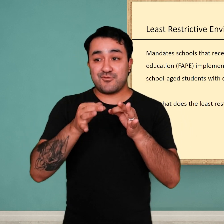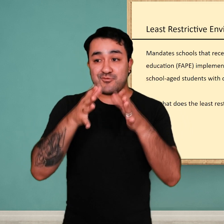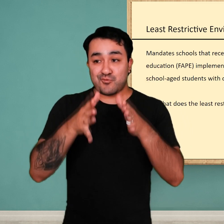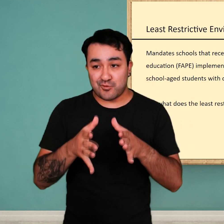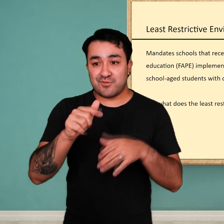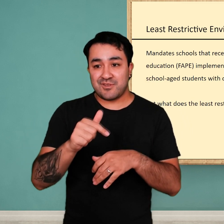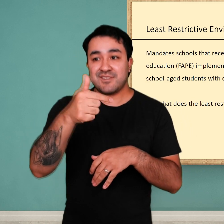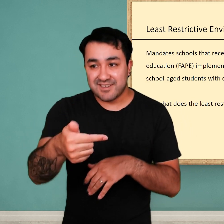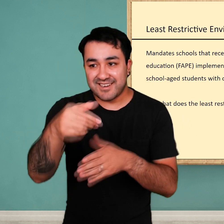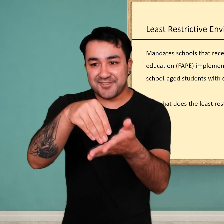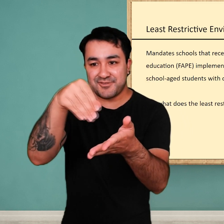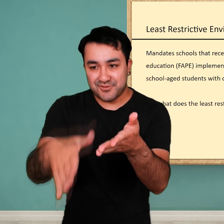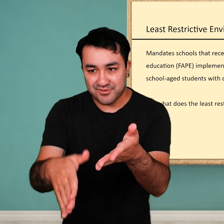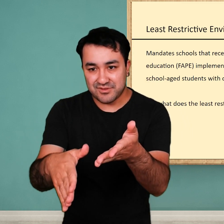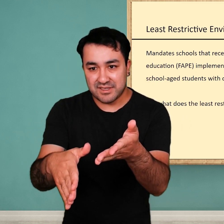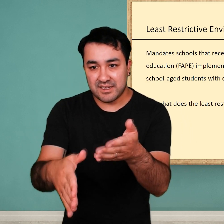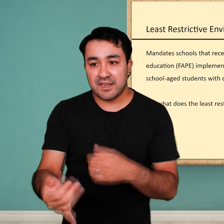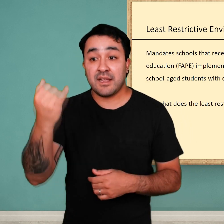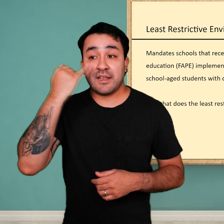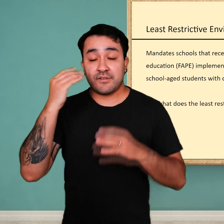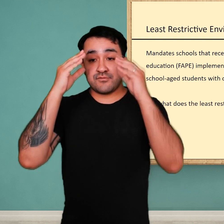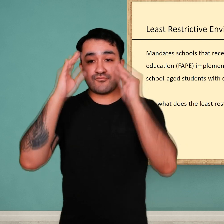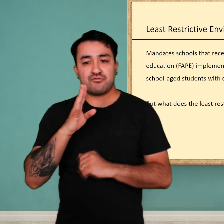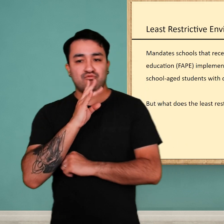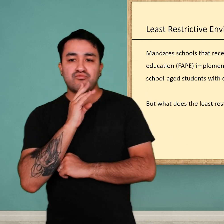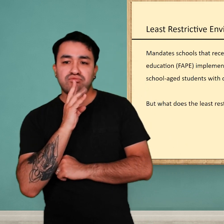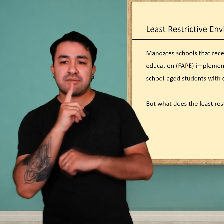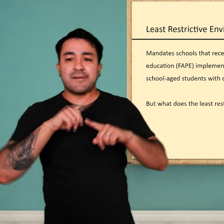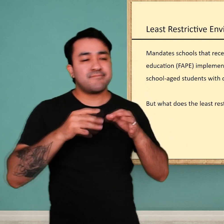Therefore, the information they learn comes from something other than the teacher